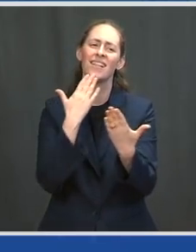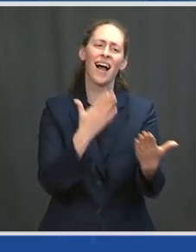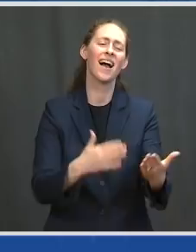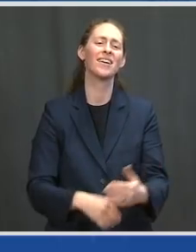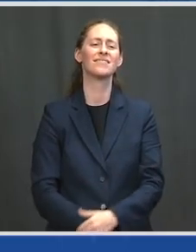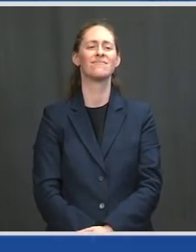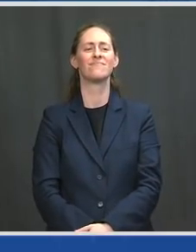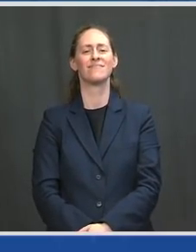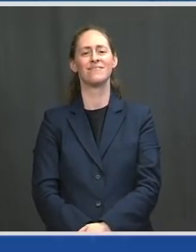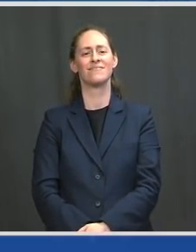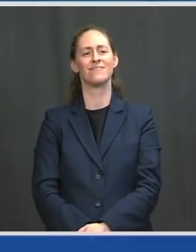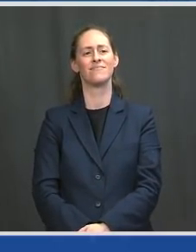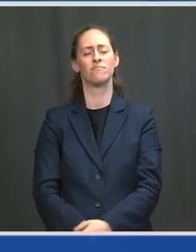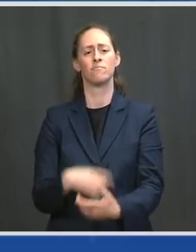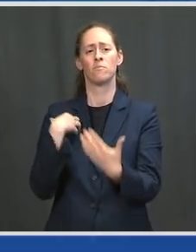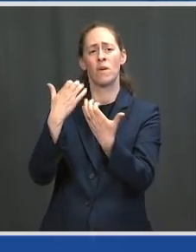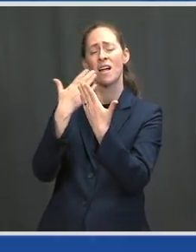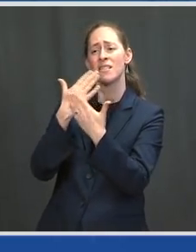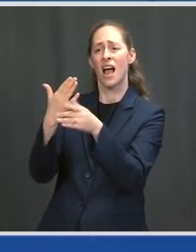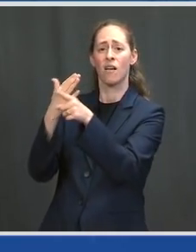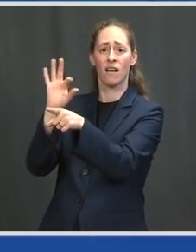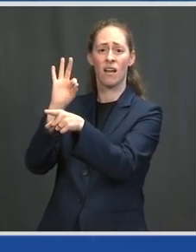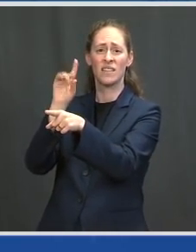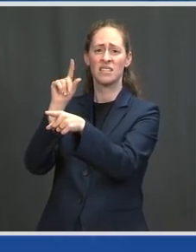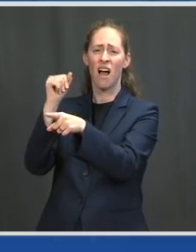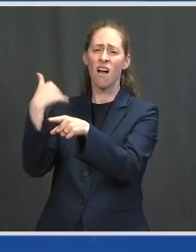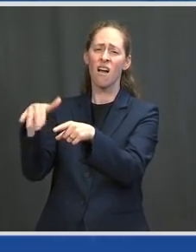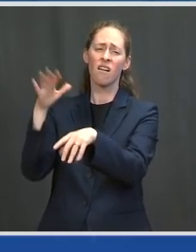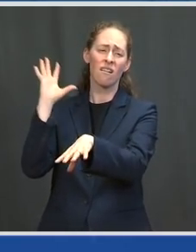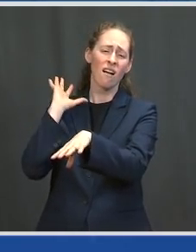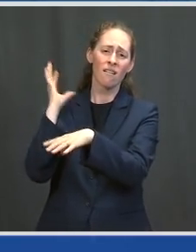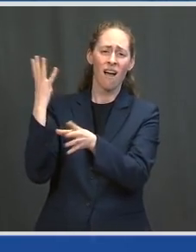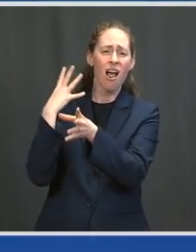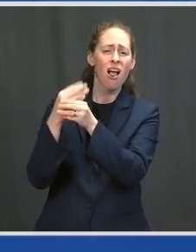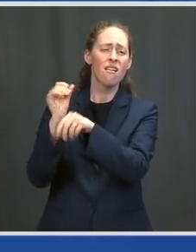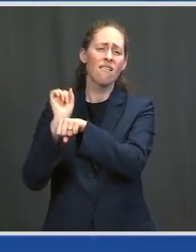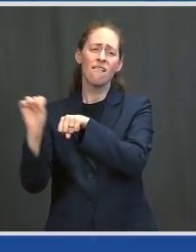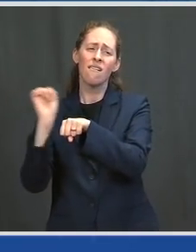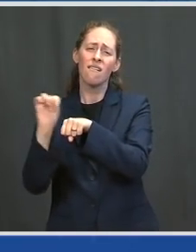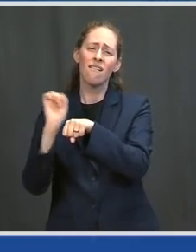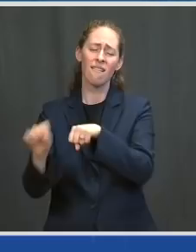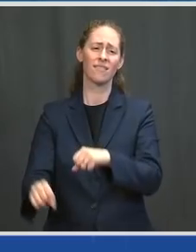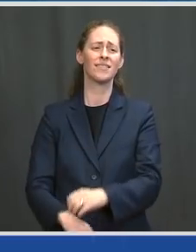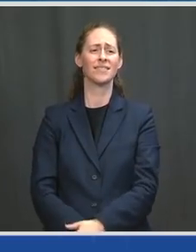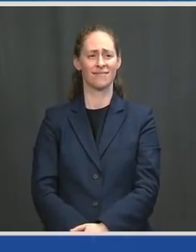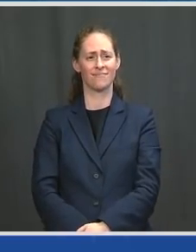Because of them, nearly 17 million more Americans are eligible to get vaccinated, and now -- now.